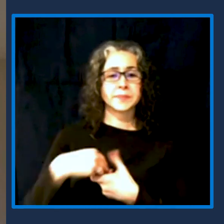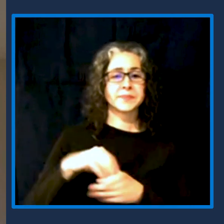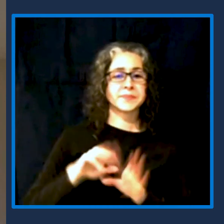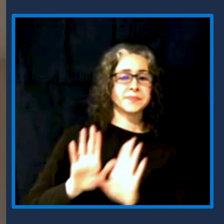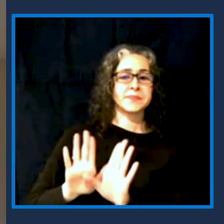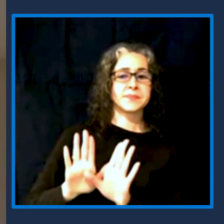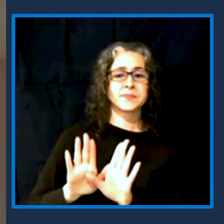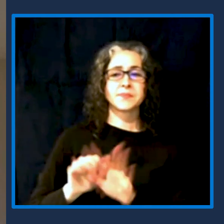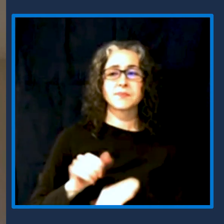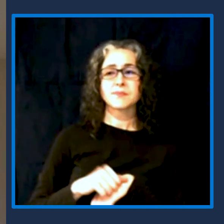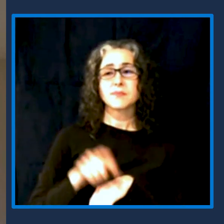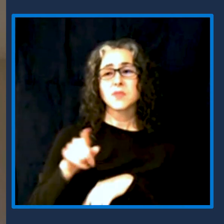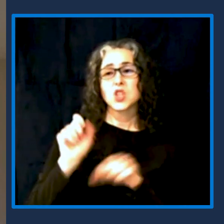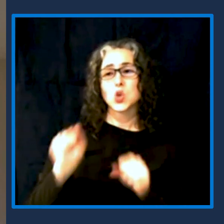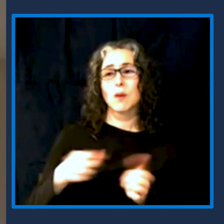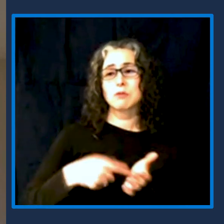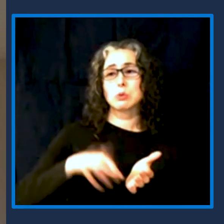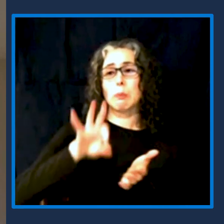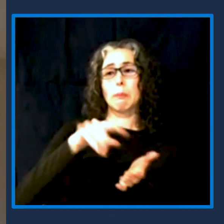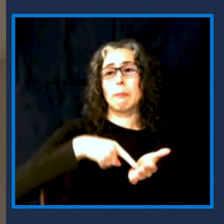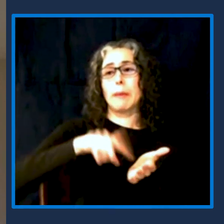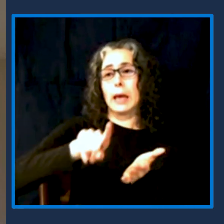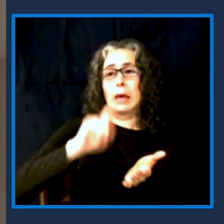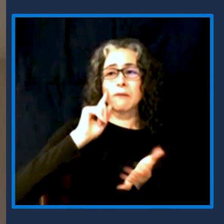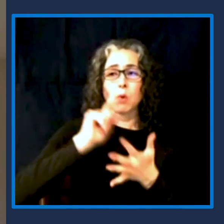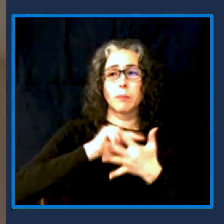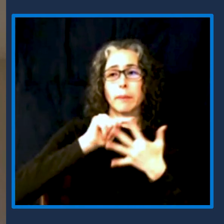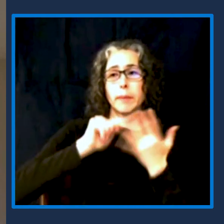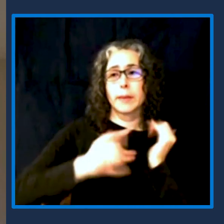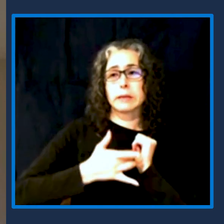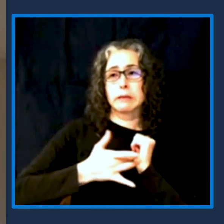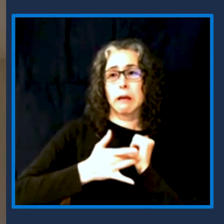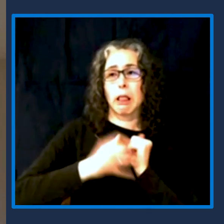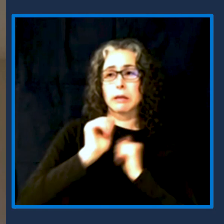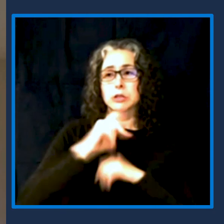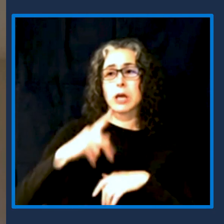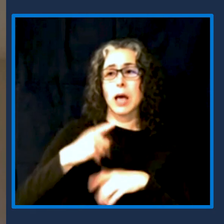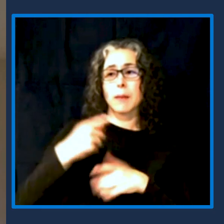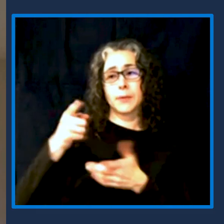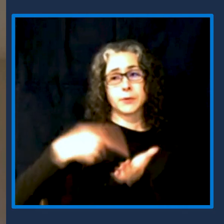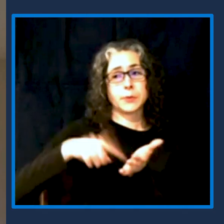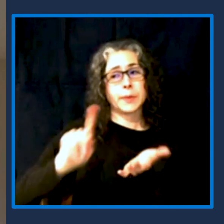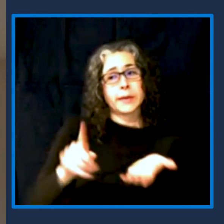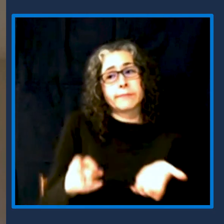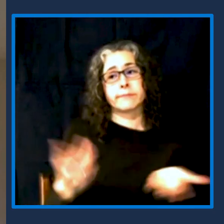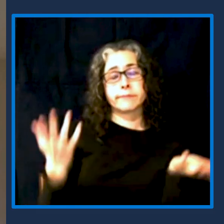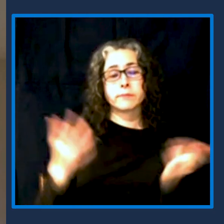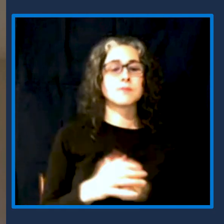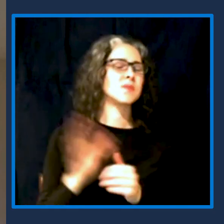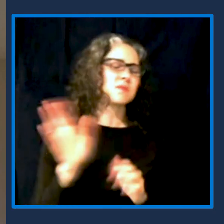pay for specific technologies or apps it's evident that microsoft is standing behind its mission to